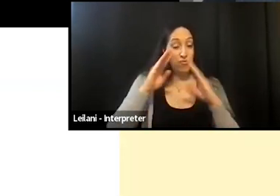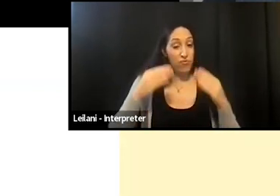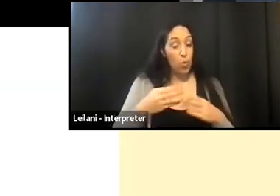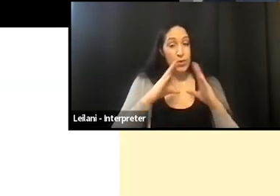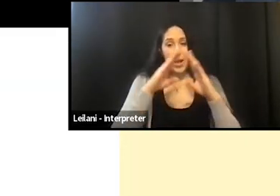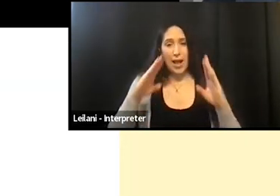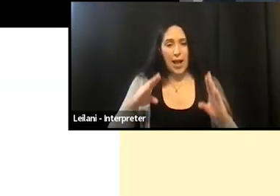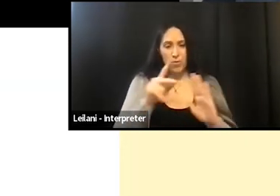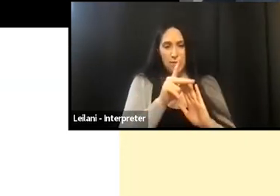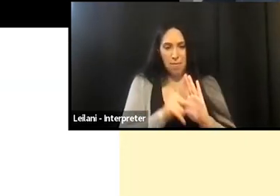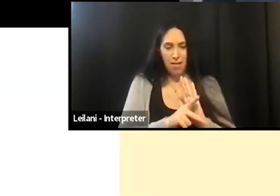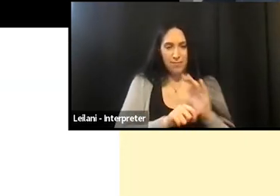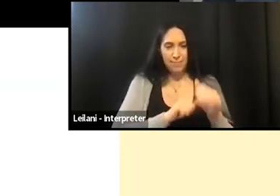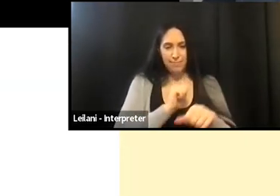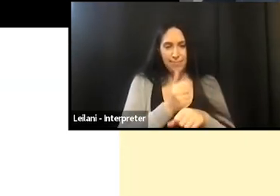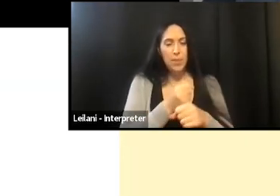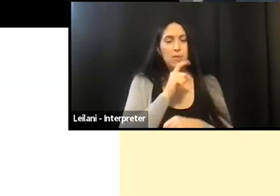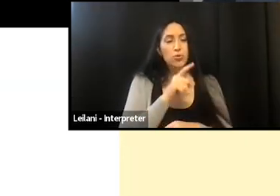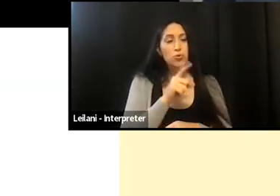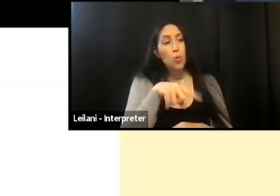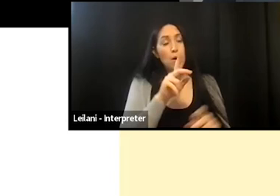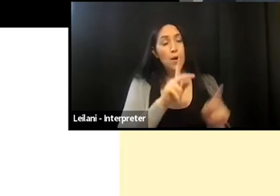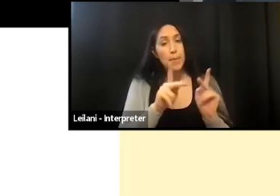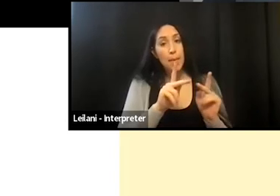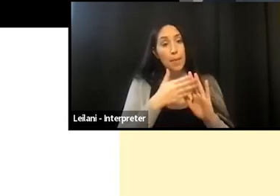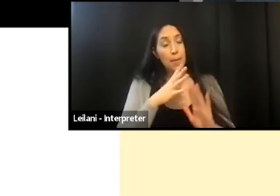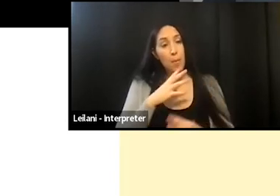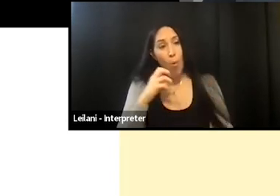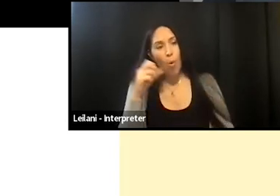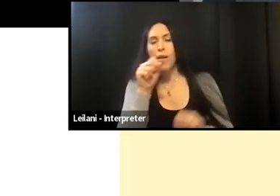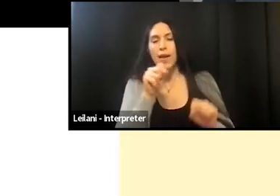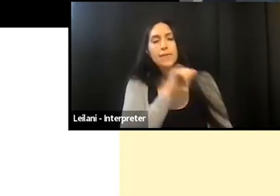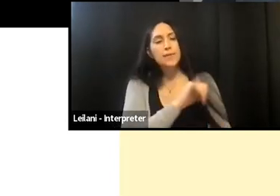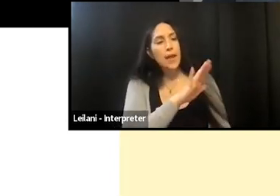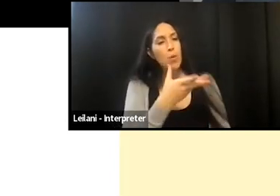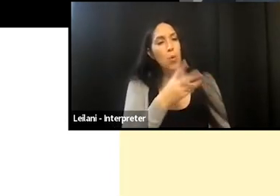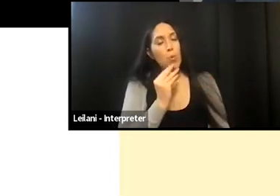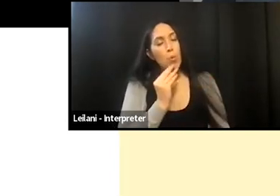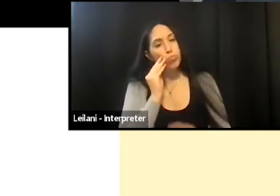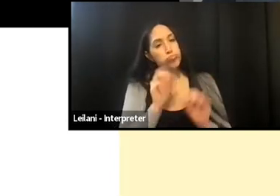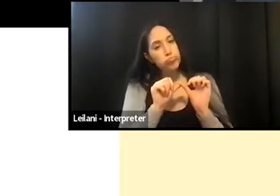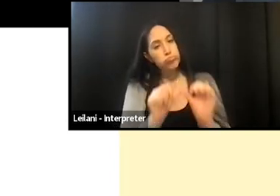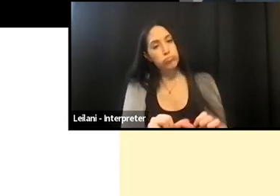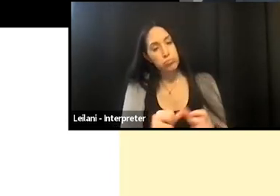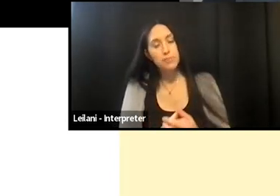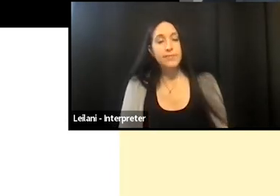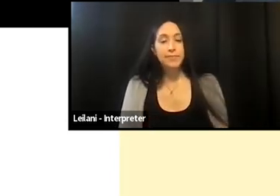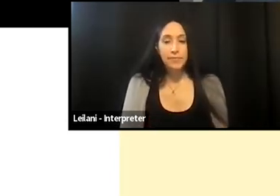to make sure everyone can age in place. We've also had surveys where we gathered data from over 2,000 older adults